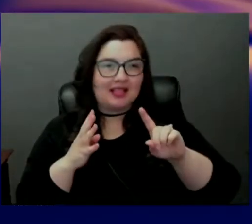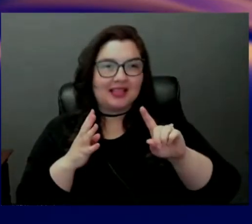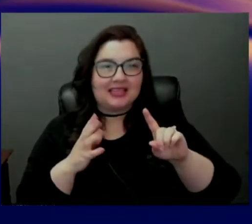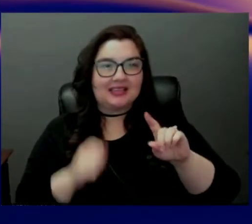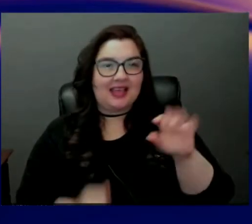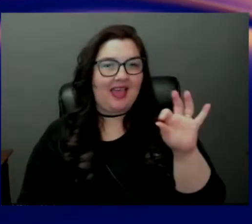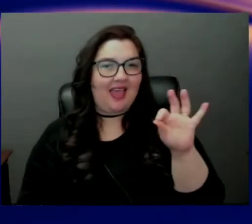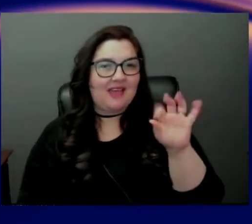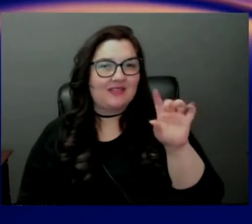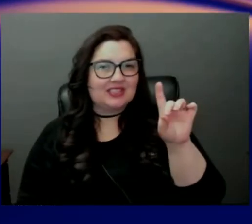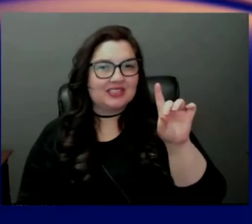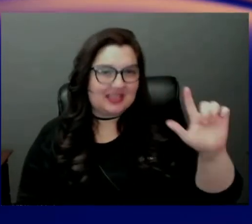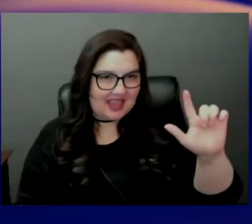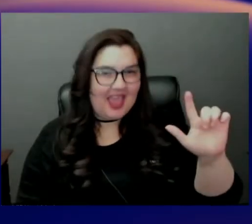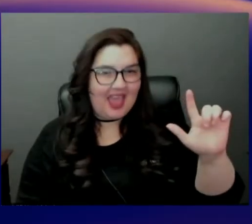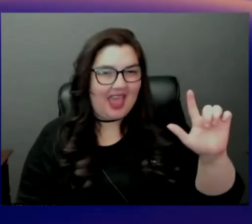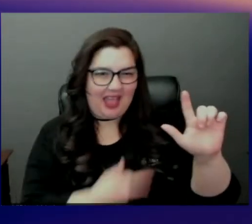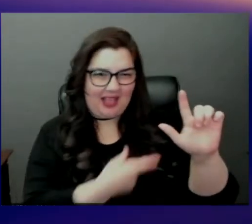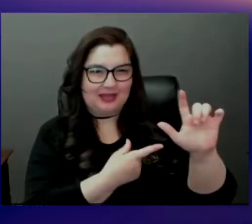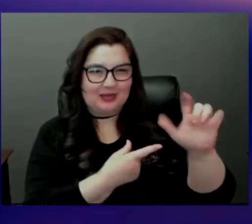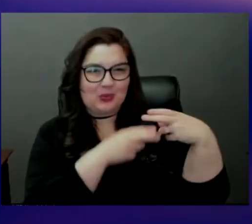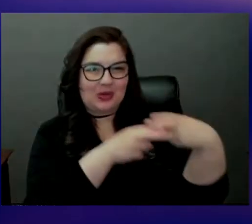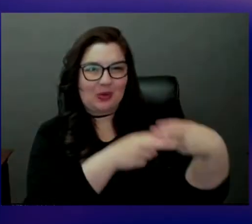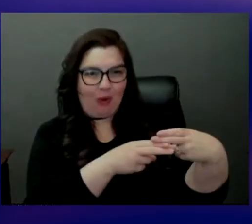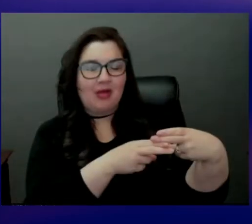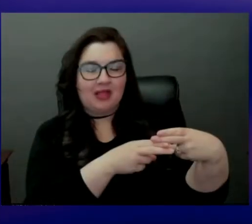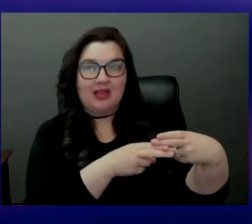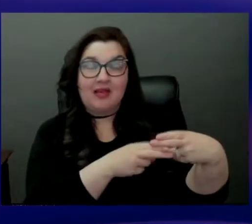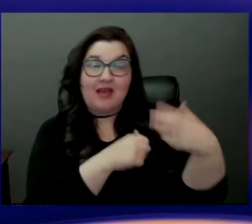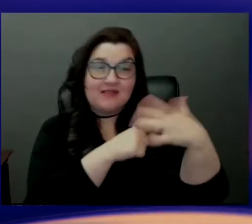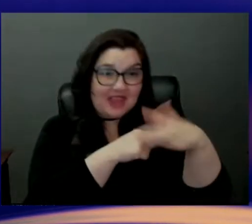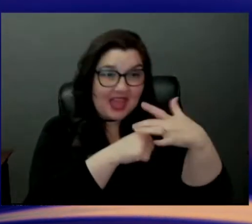and we've made that available, as I said, in three different instances.